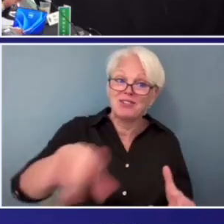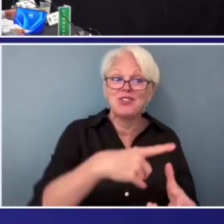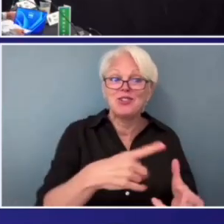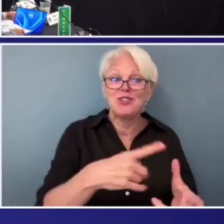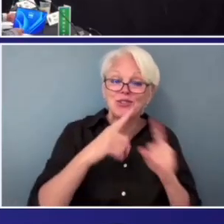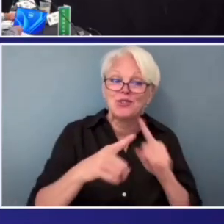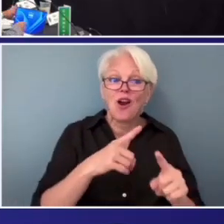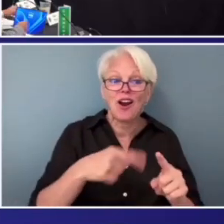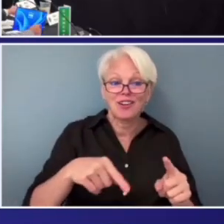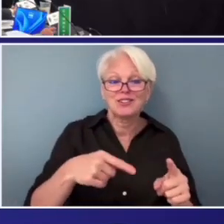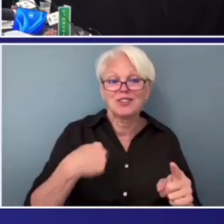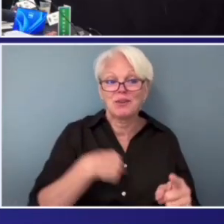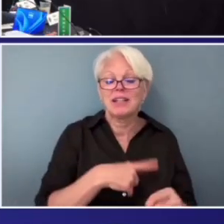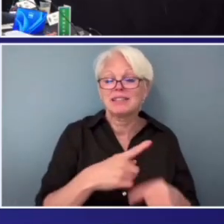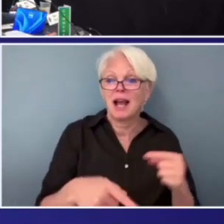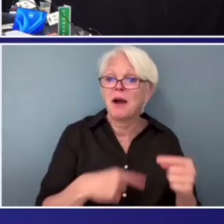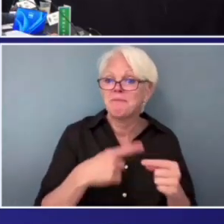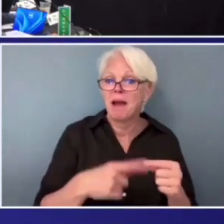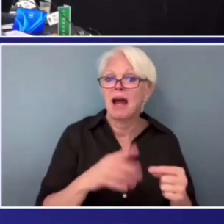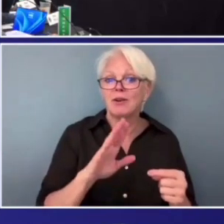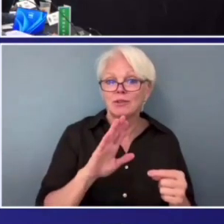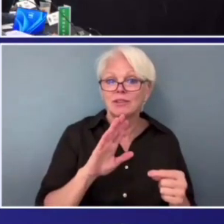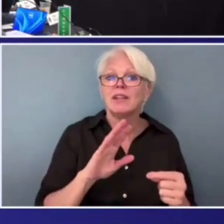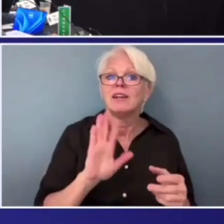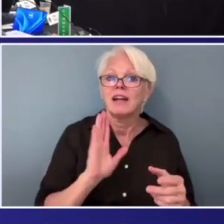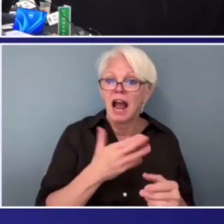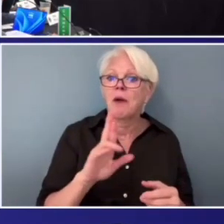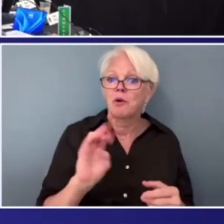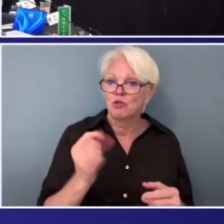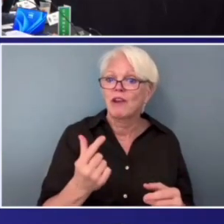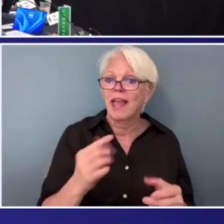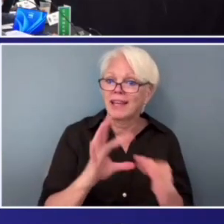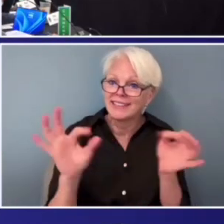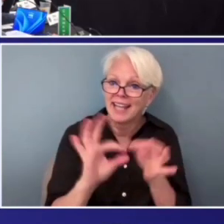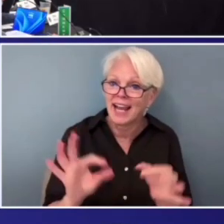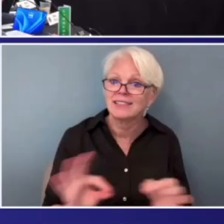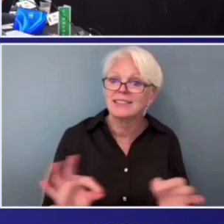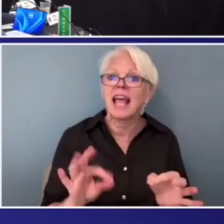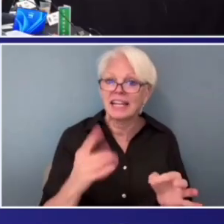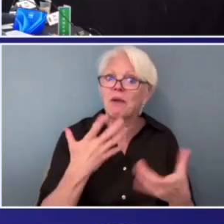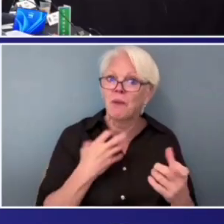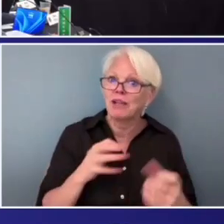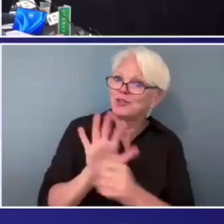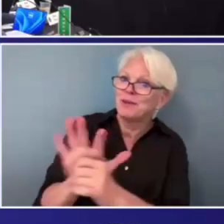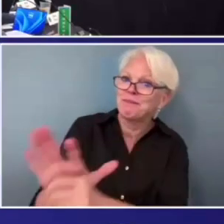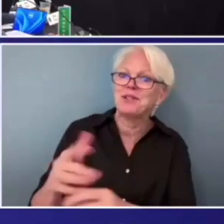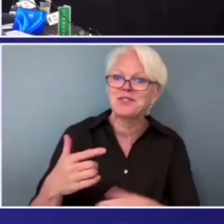and push back, push back on things so that we can get it right. So in this particular instance, this is going to be something we need to